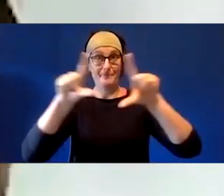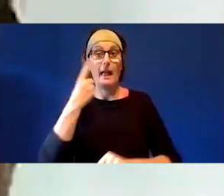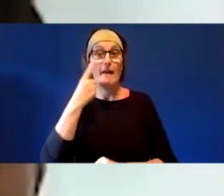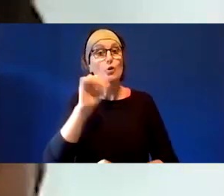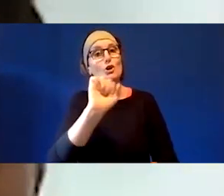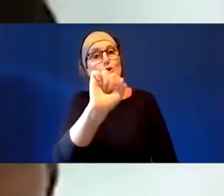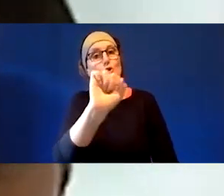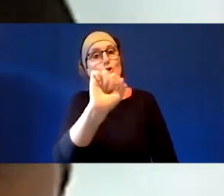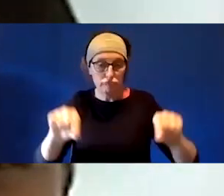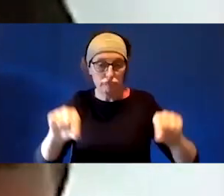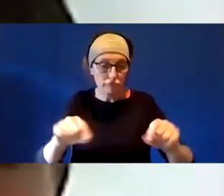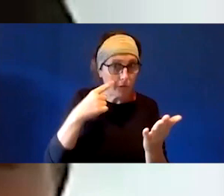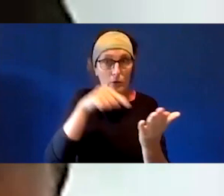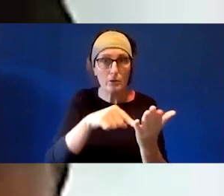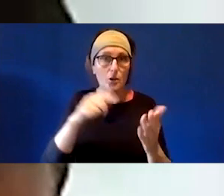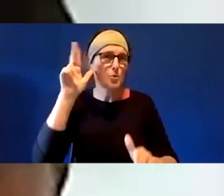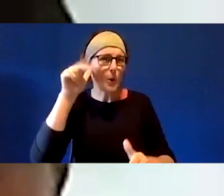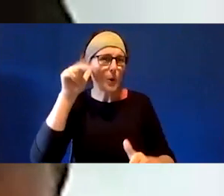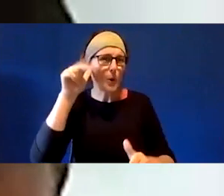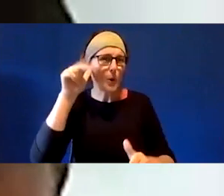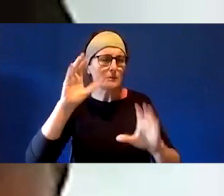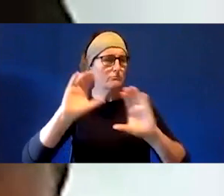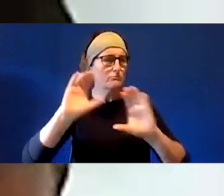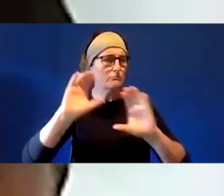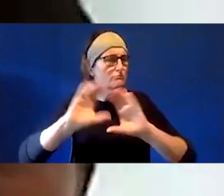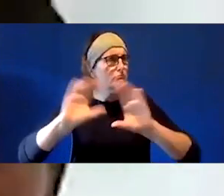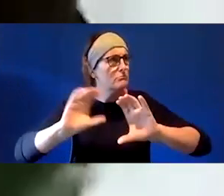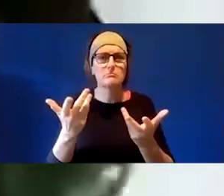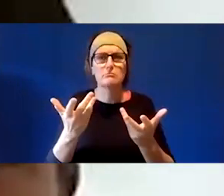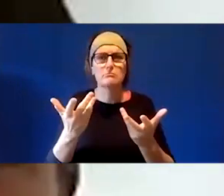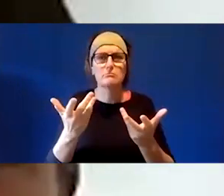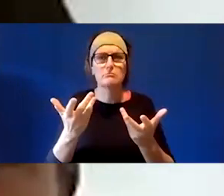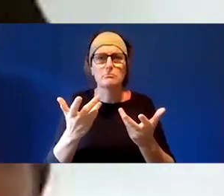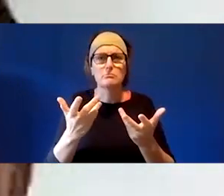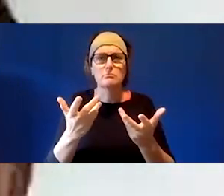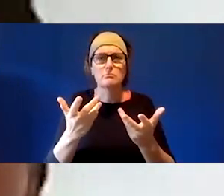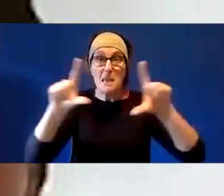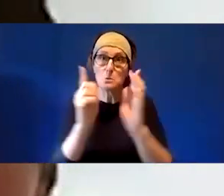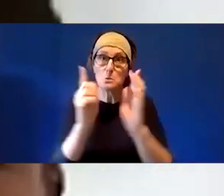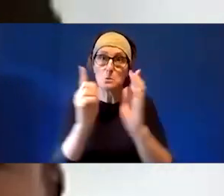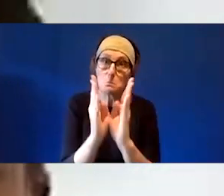Is it noisy? How big is it? What colour is it?